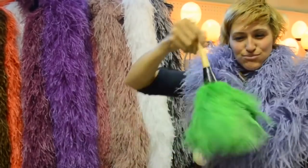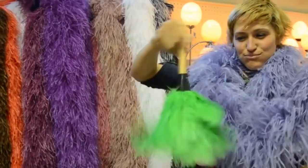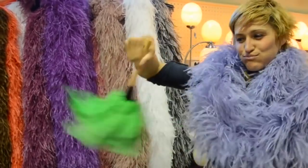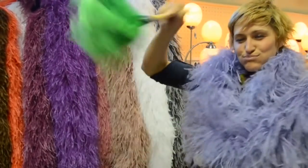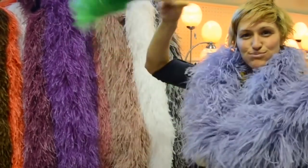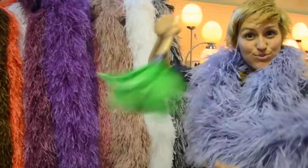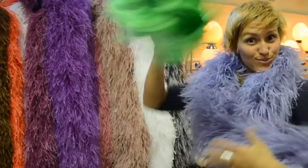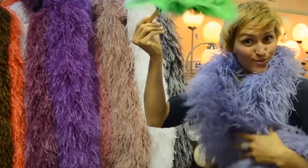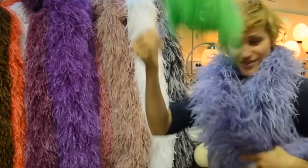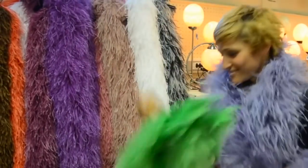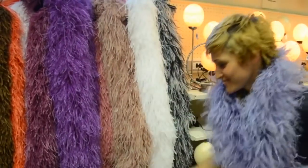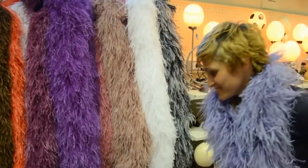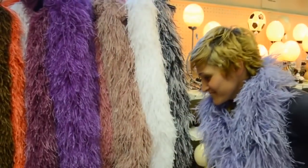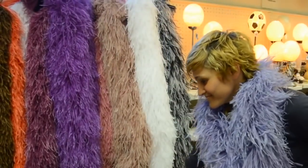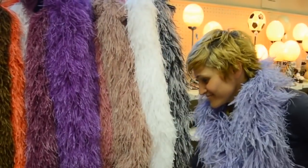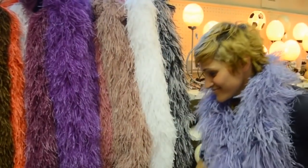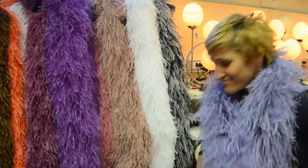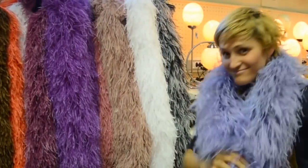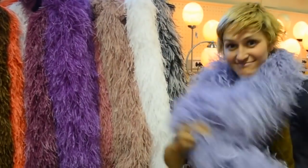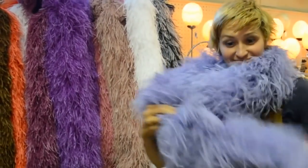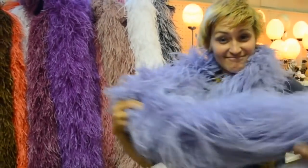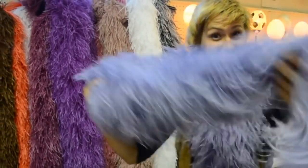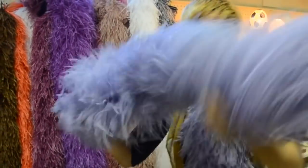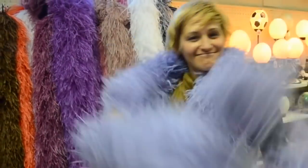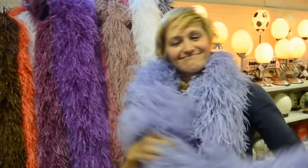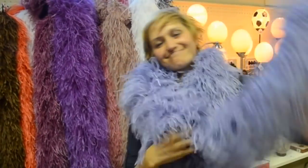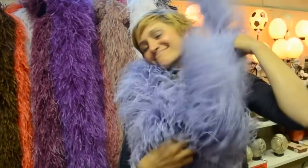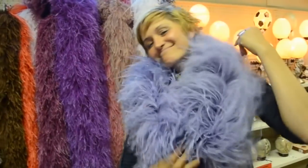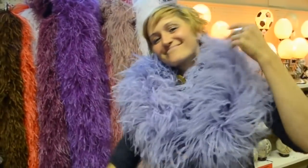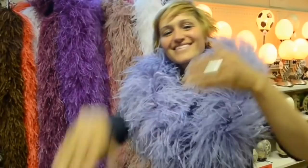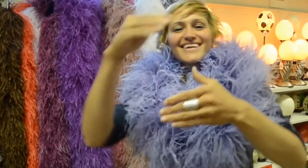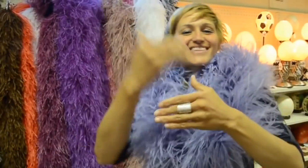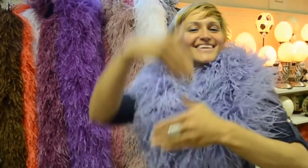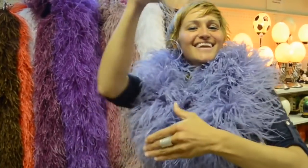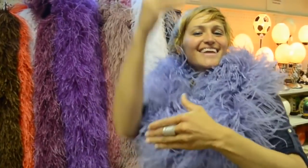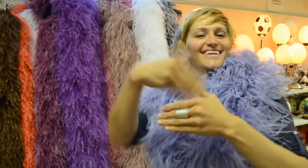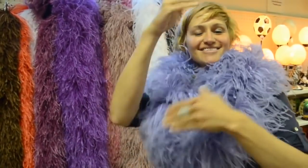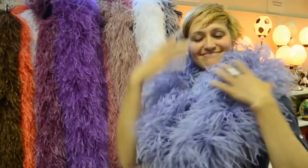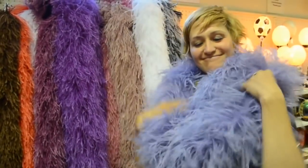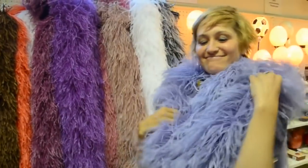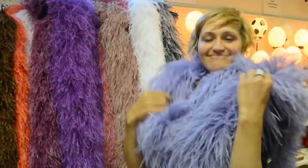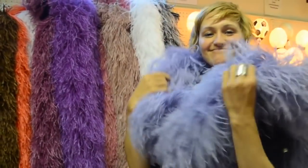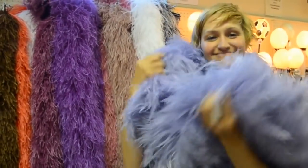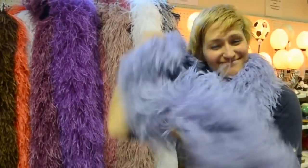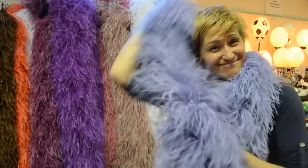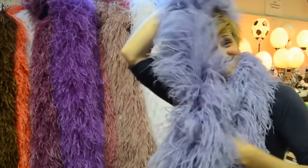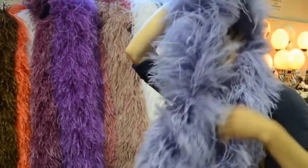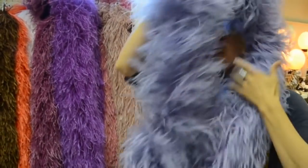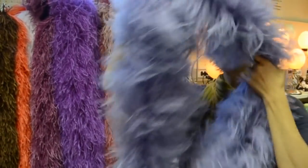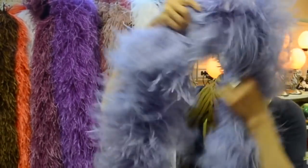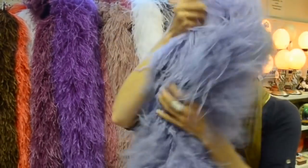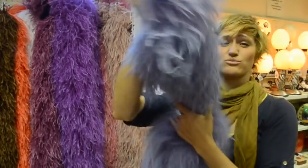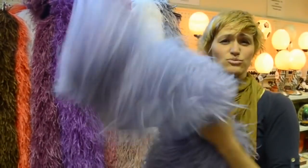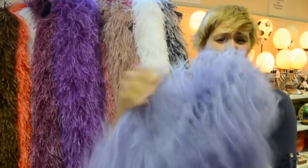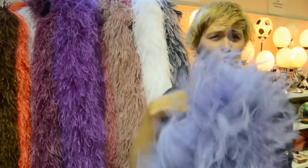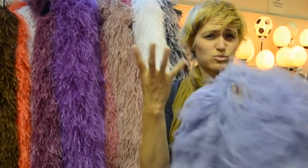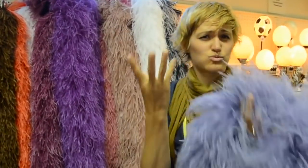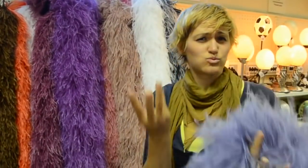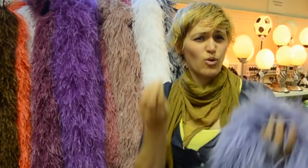Theatre. This feels so soft. Leather.